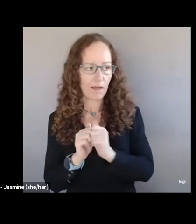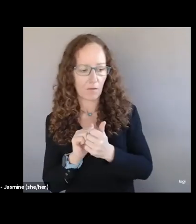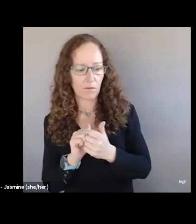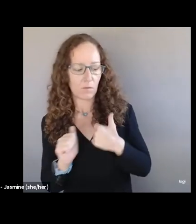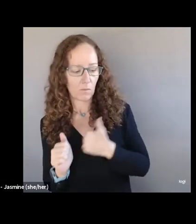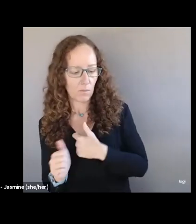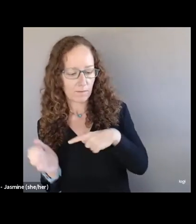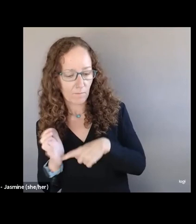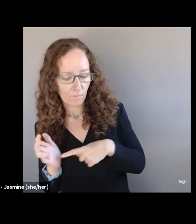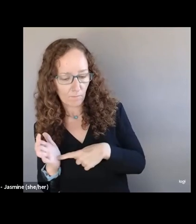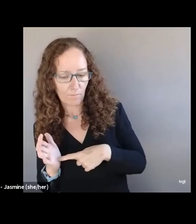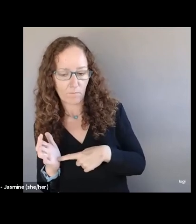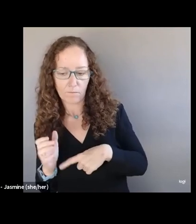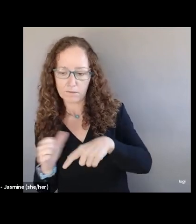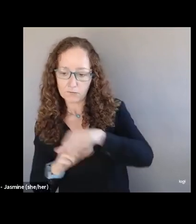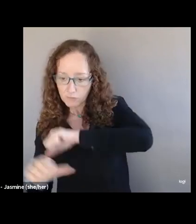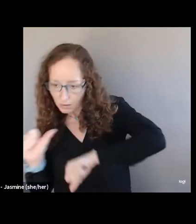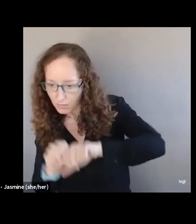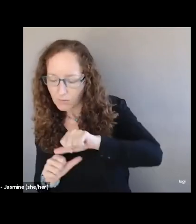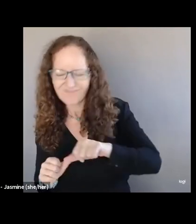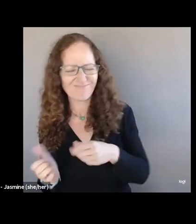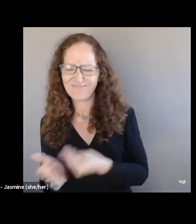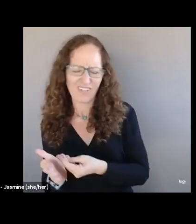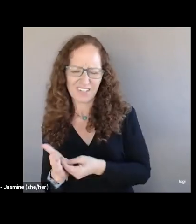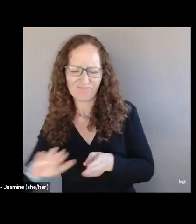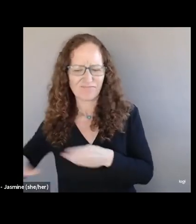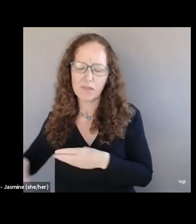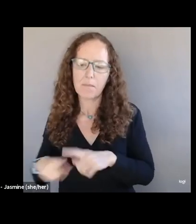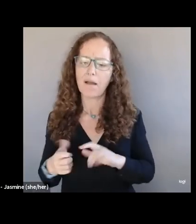interconnectedness. We act with the maturity it takes to